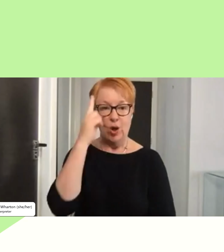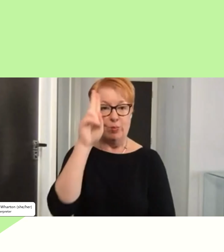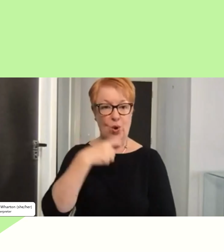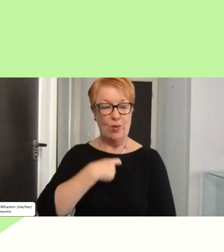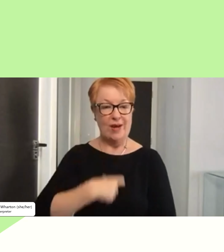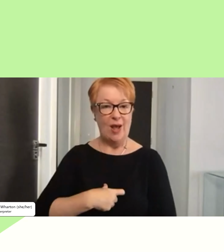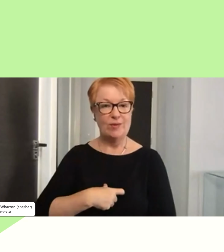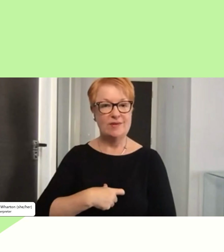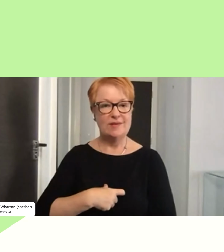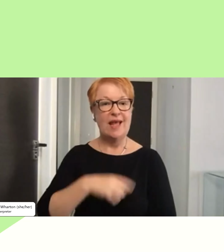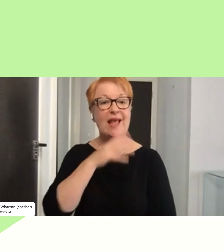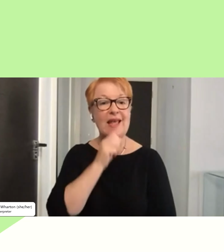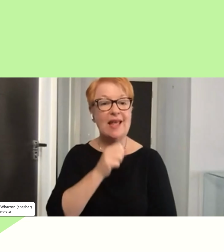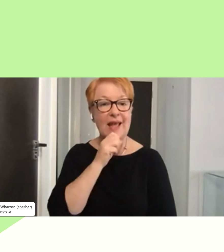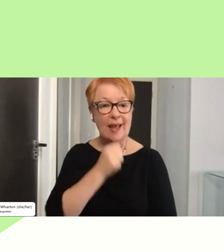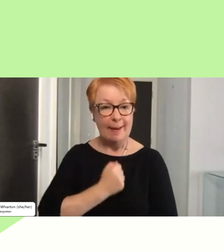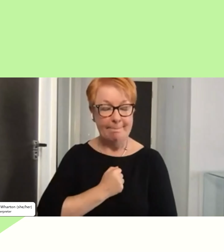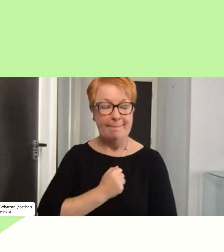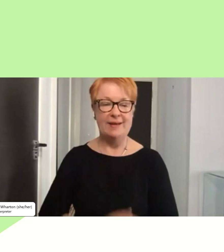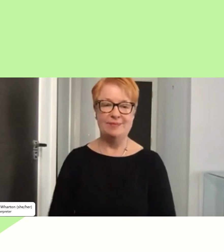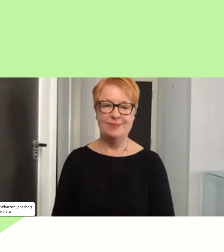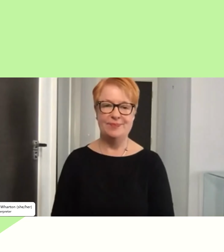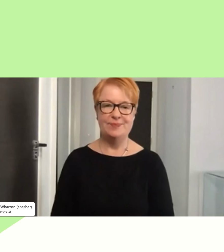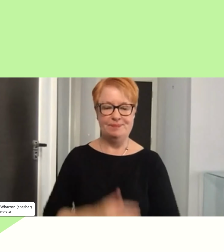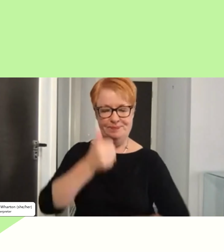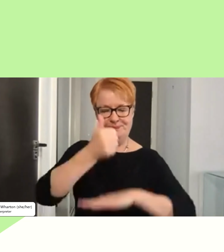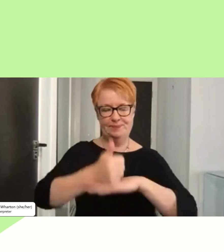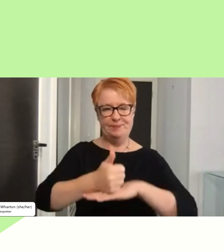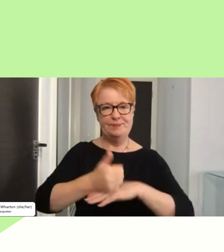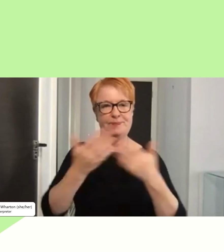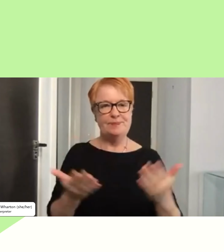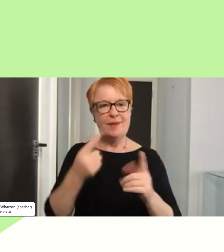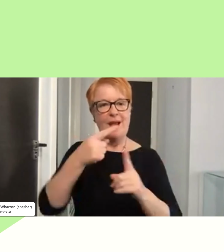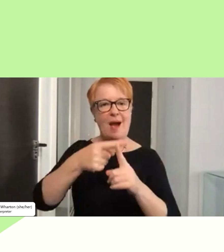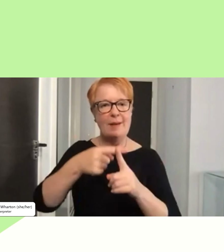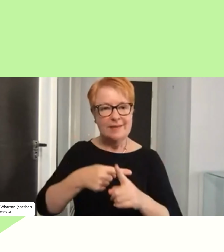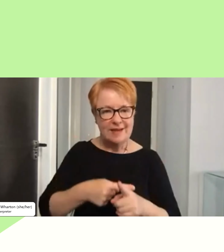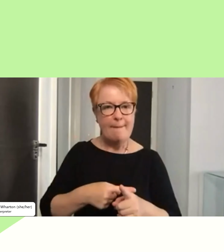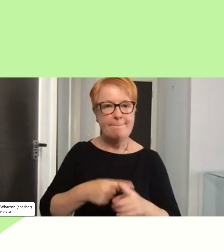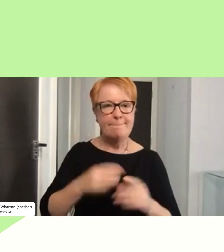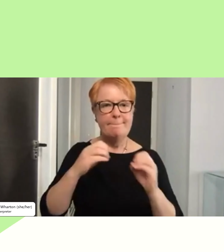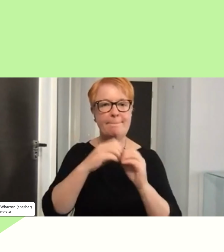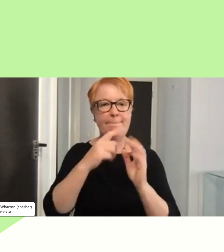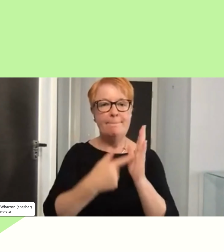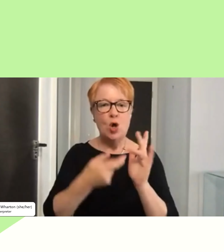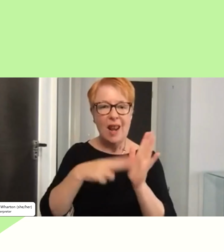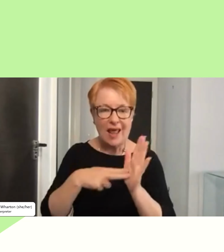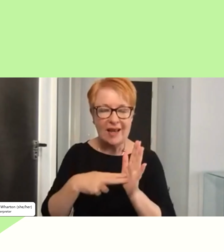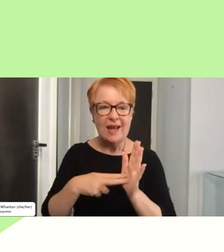And I'm an artist based in Amsterdam, Berlin, and Istanbul; I do a lot of site-specific